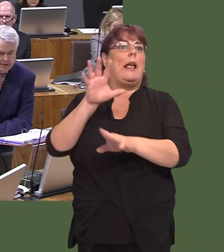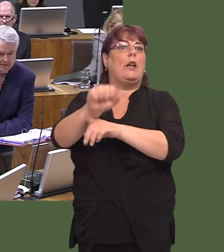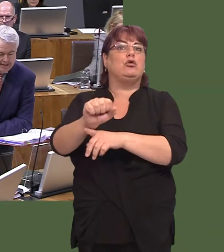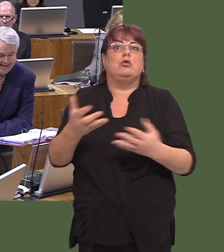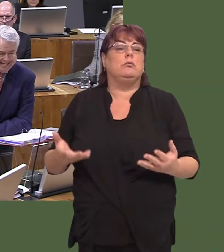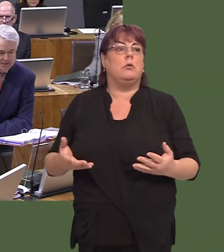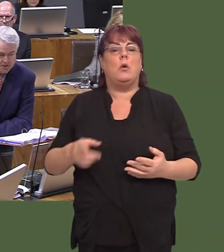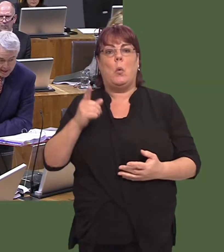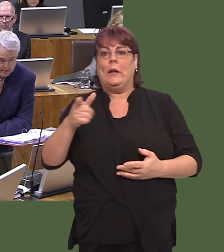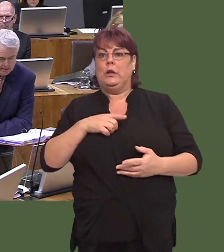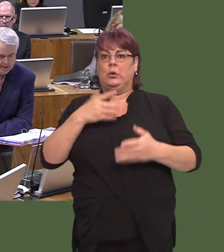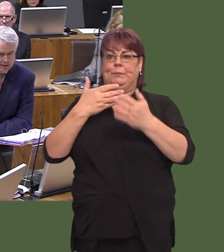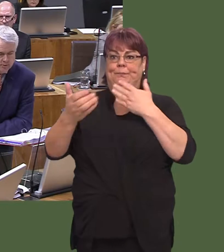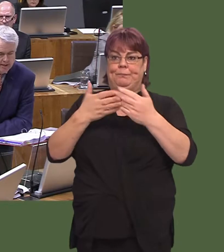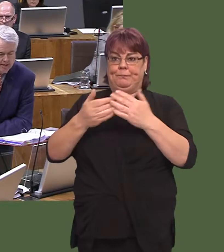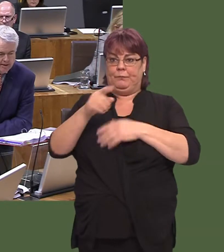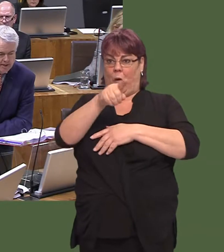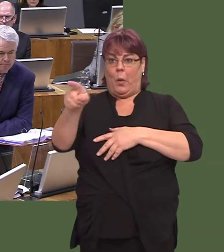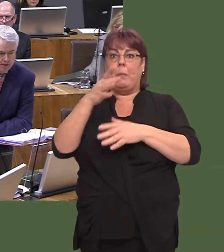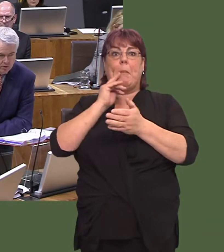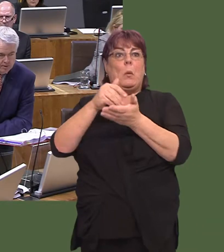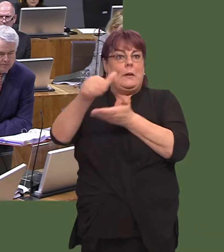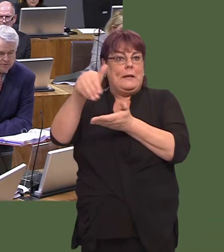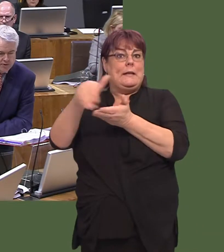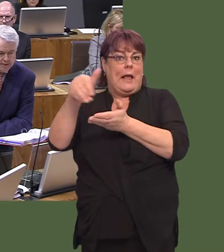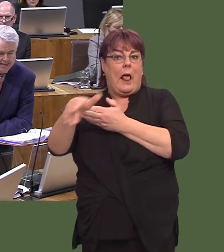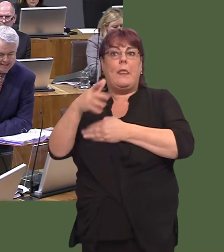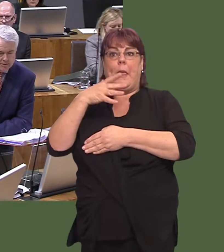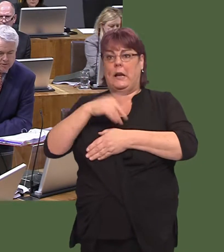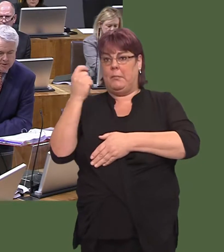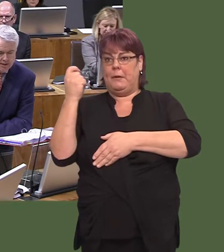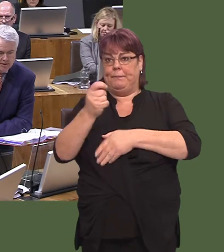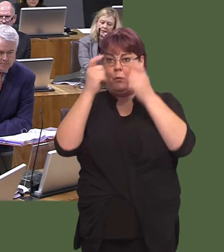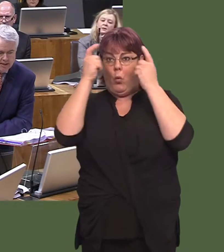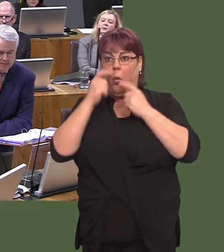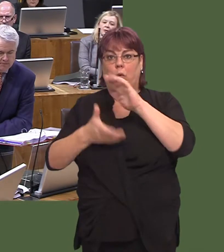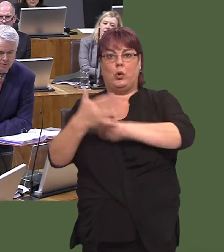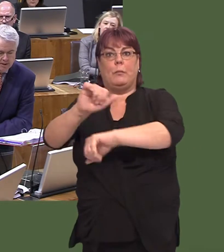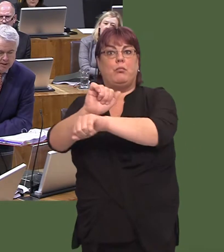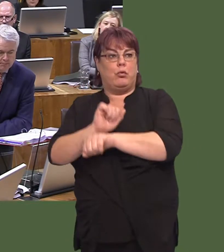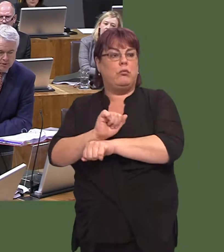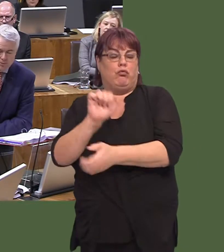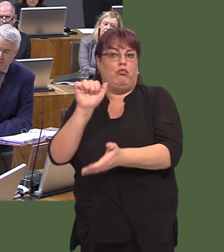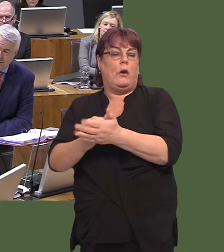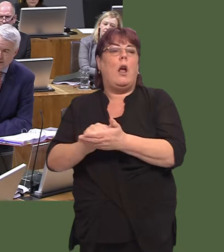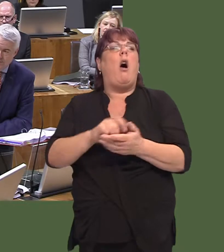They need to be convicted and jailedóthatís where they belong, off the streets. Yes, itís true to say that others may come forward, but itís important to send that